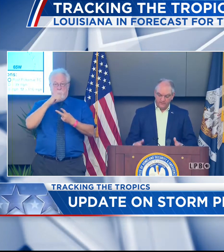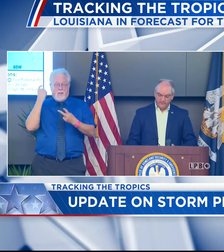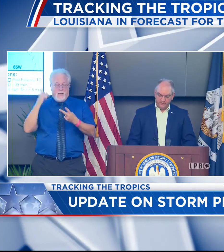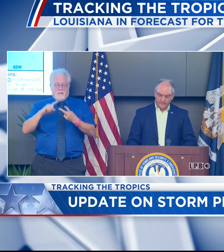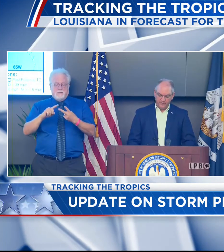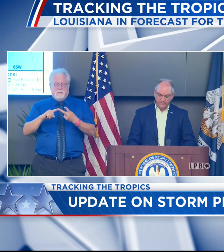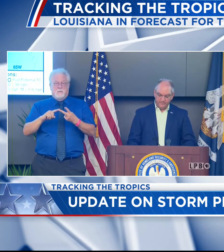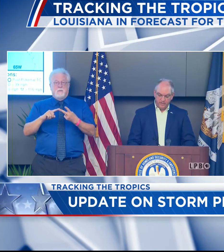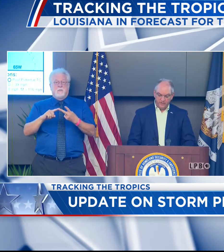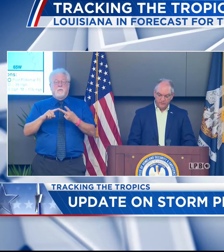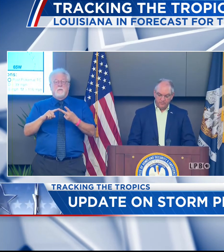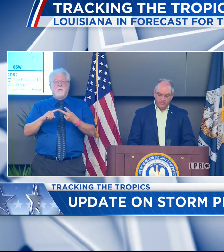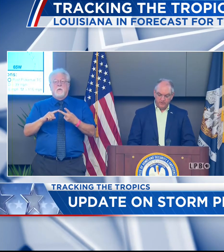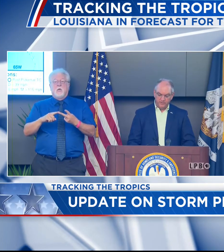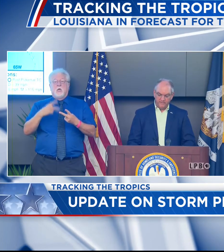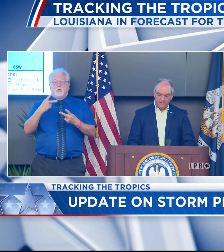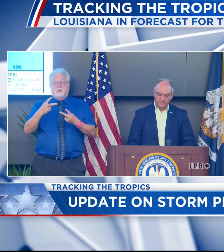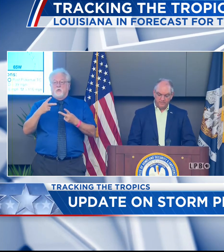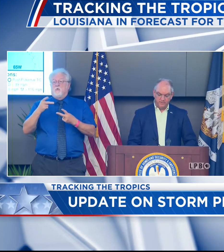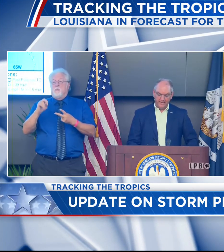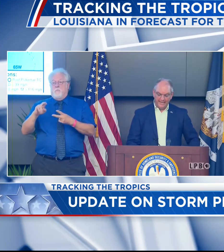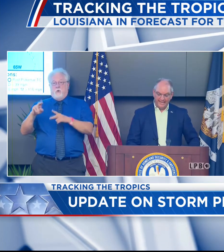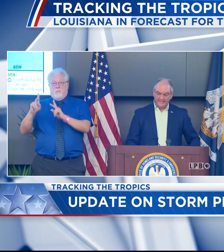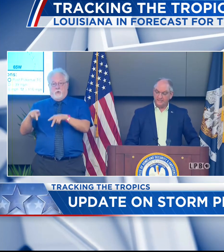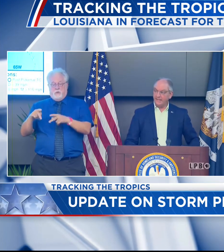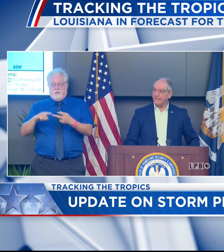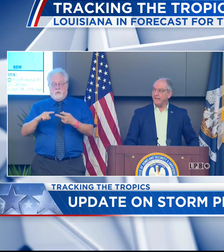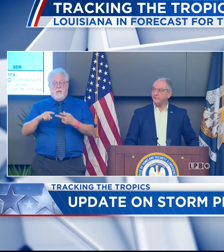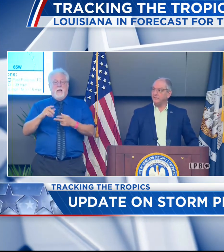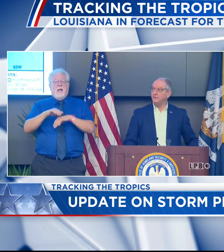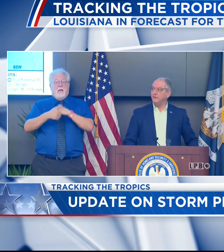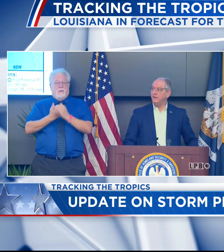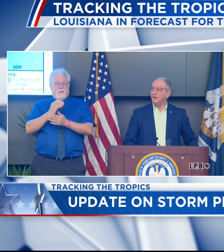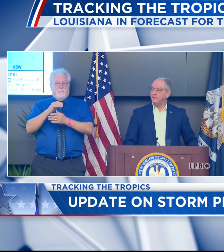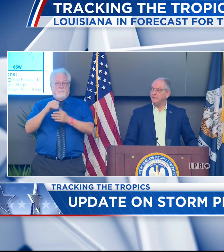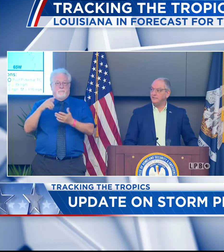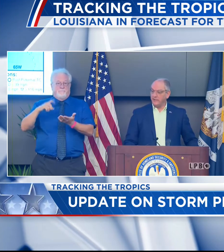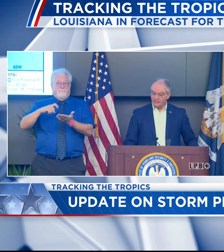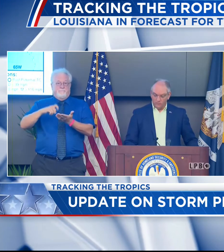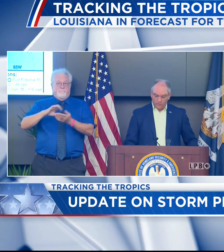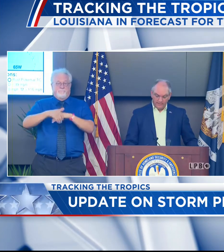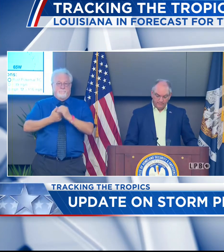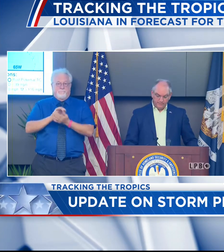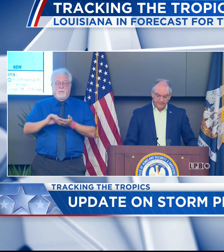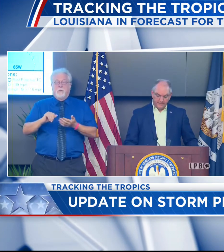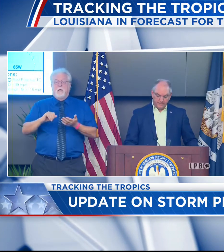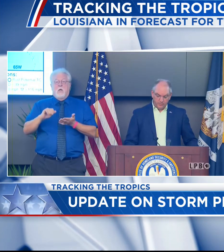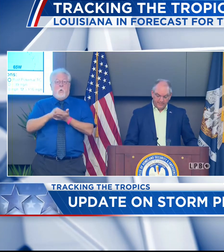OF TIME. IN ADDITION TO THE TRADITIONAL EMERGENCY ITEMS YOUR KITS SHOULD CONTAINS MASKS OR FACE